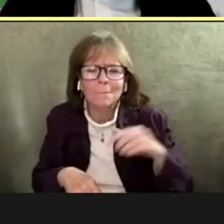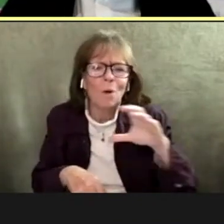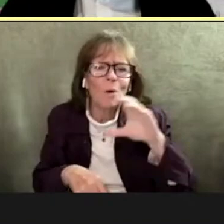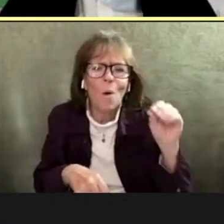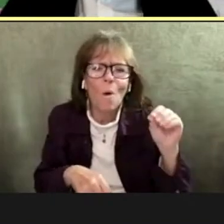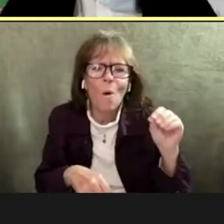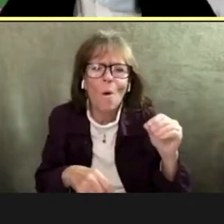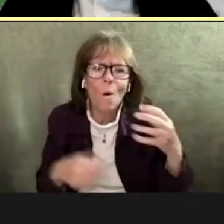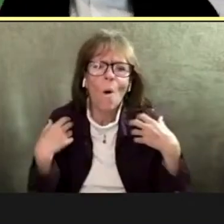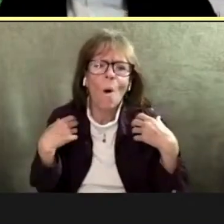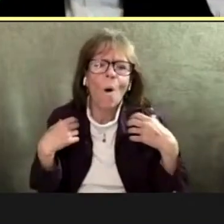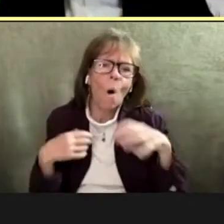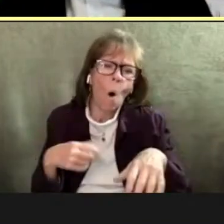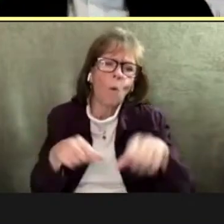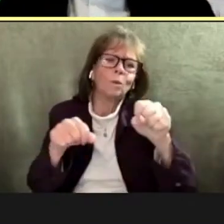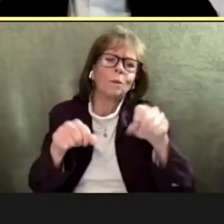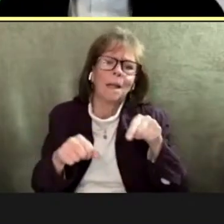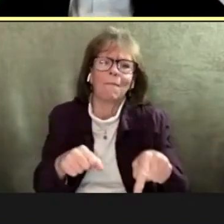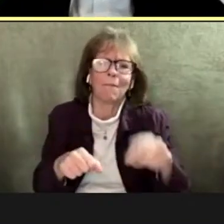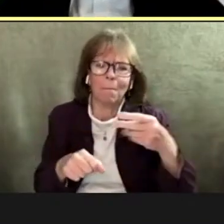I encourage you to take a listen.